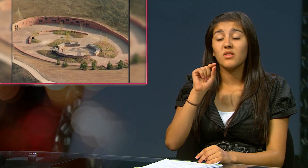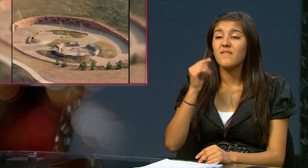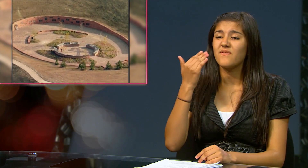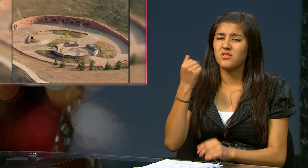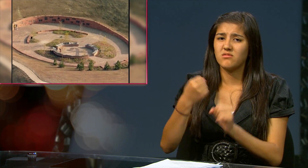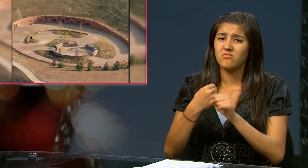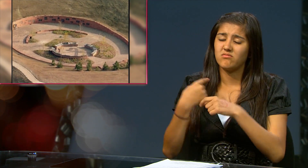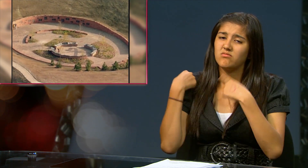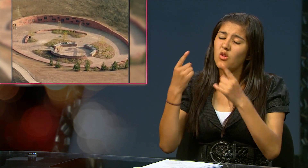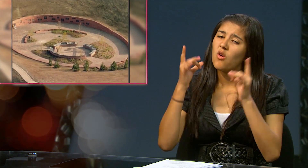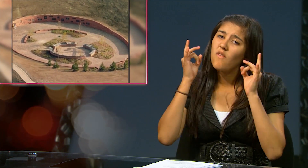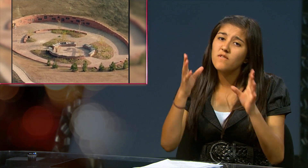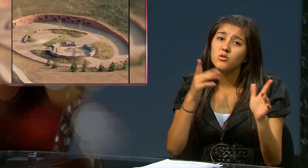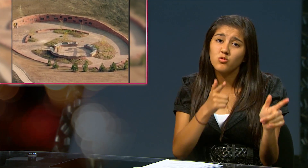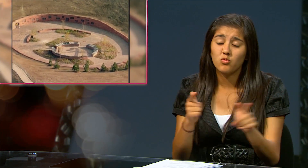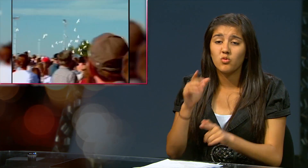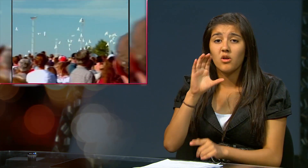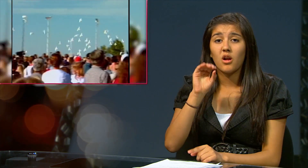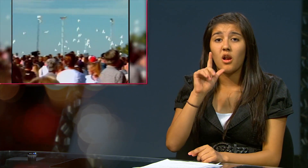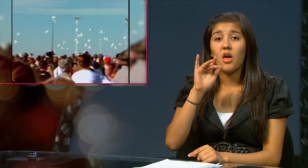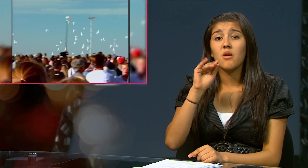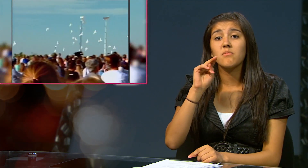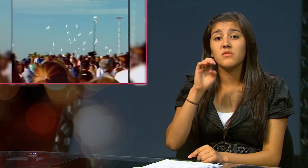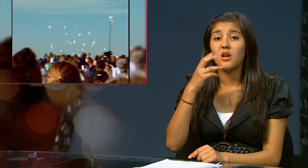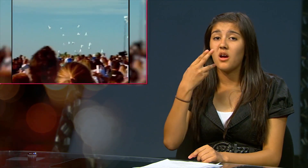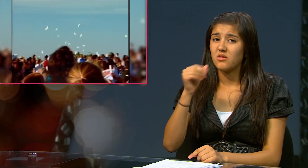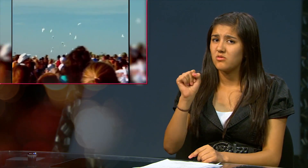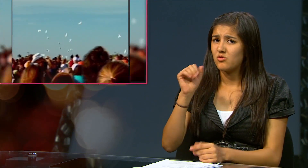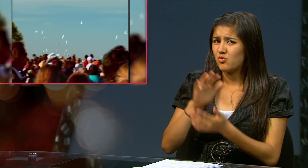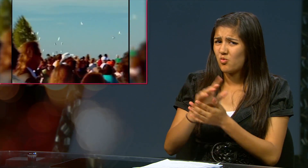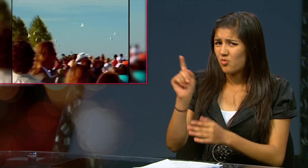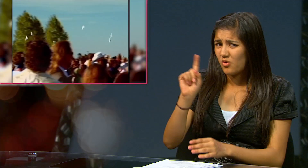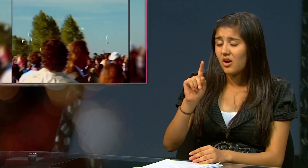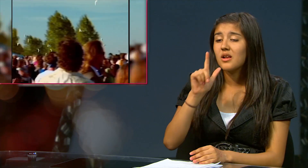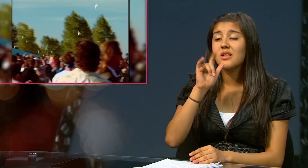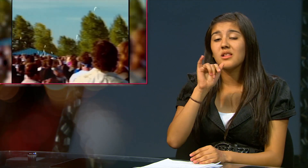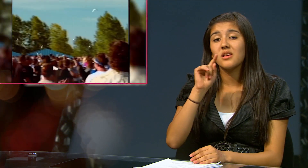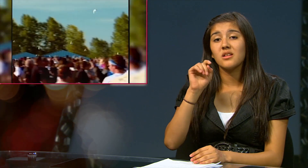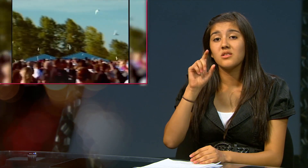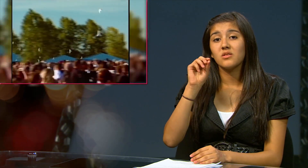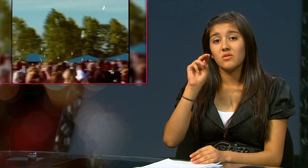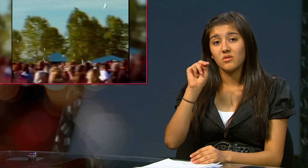15 YEARS SINCE ONE OF THE DEADLIEST MASS SHOOTINGS AT COLUMBINE HIGH SCHOOL IN LITTLETON, COLORADO.